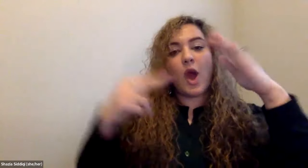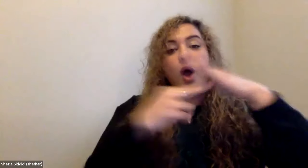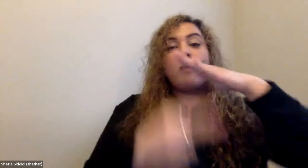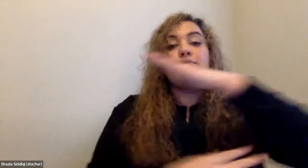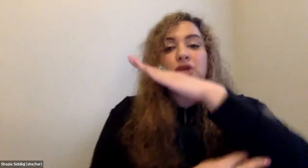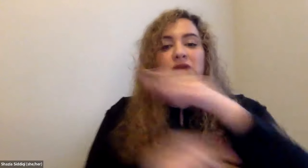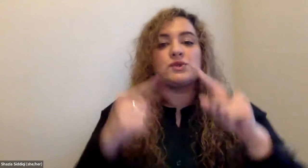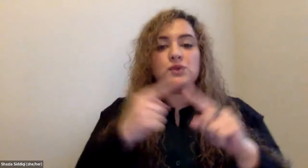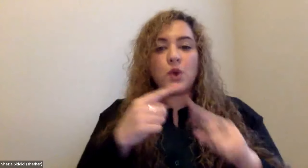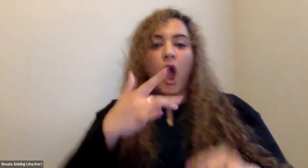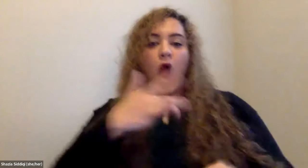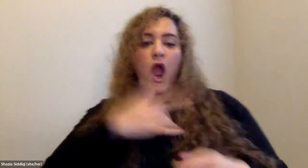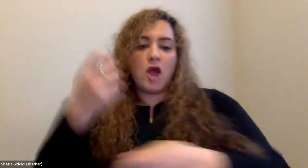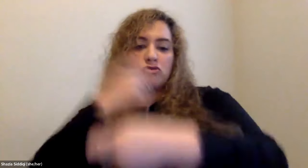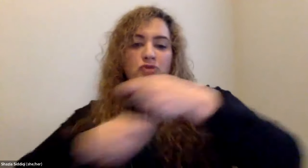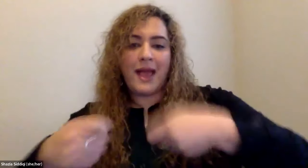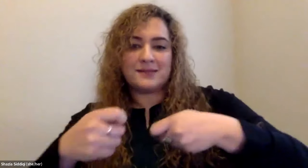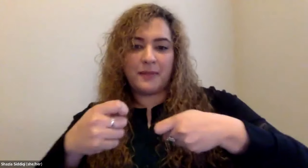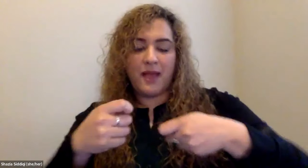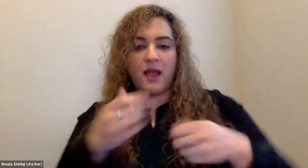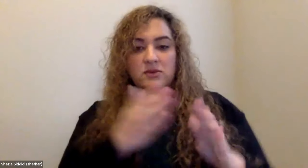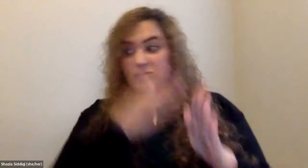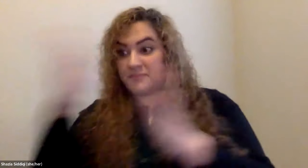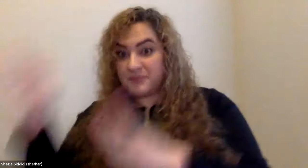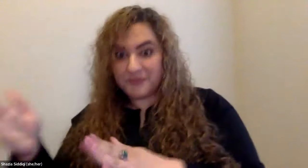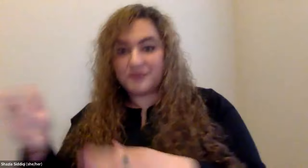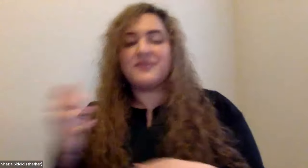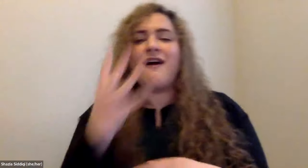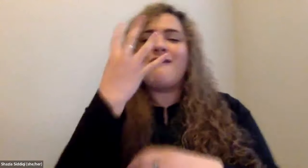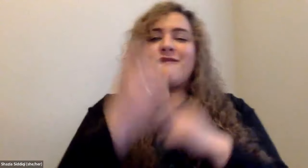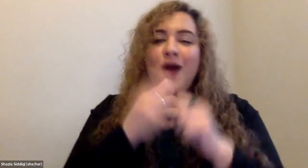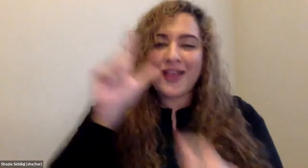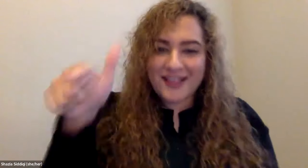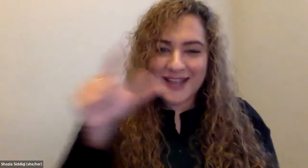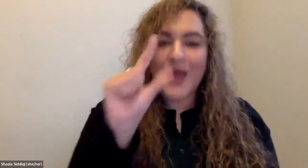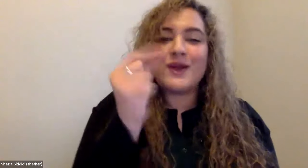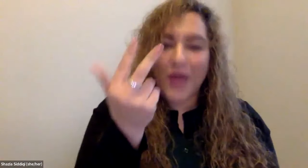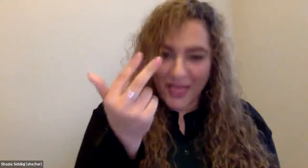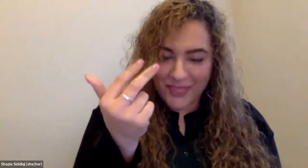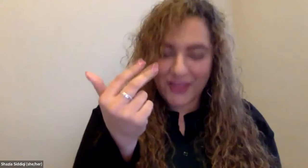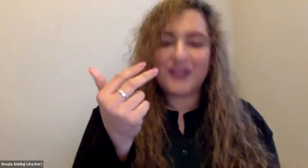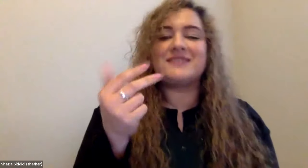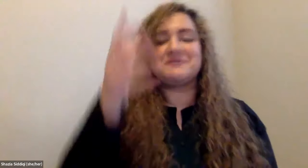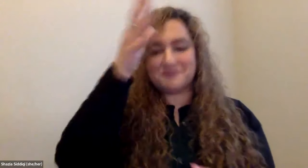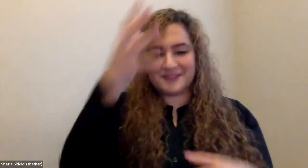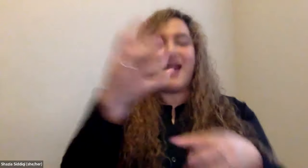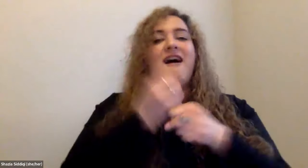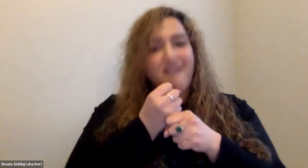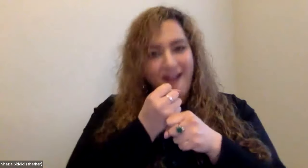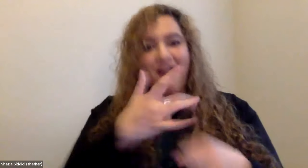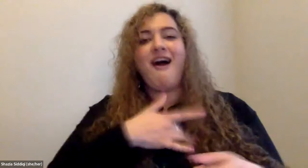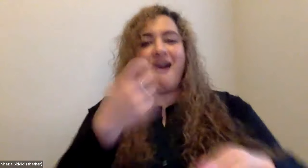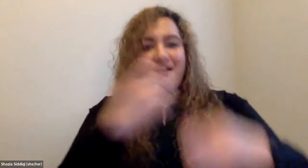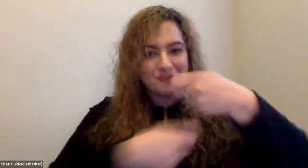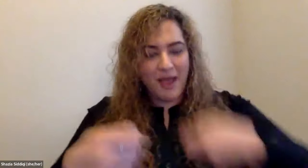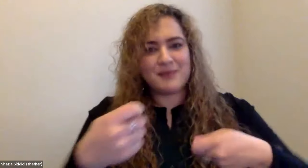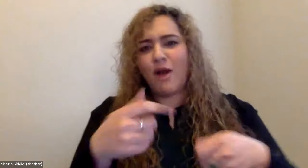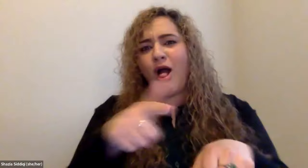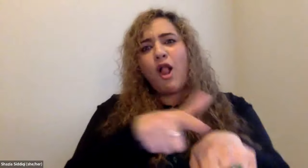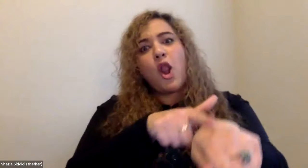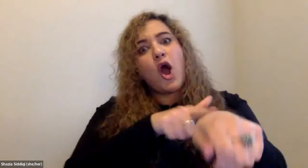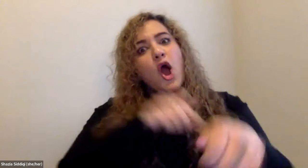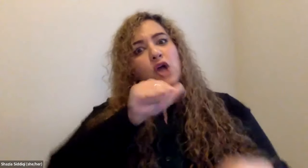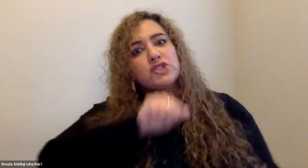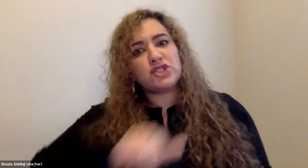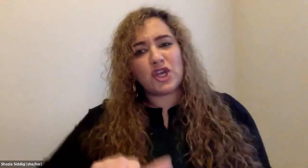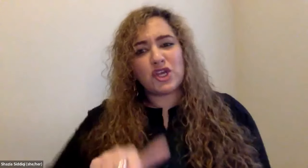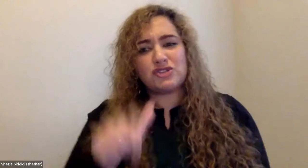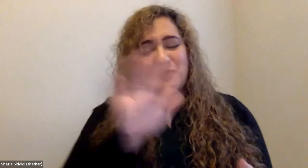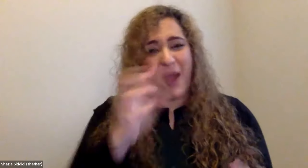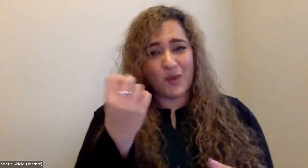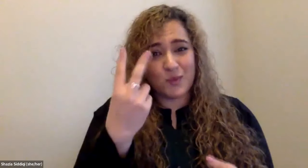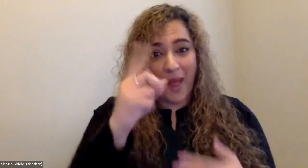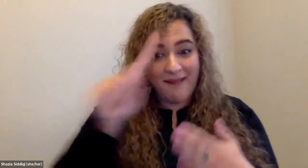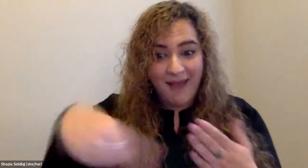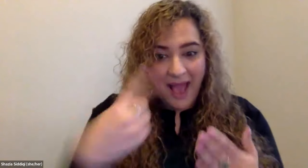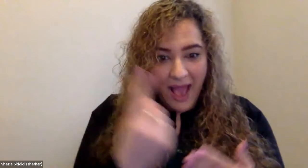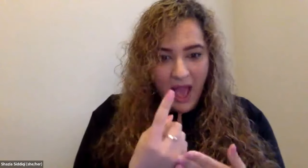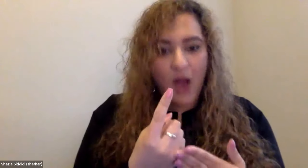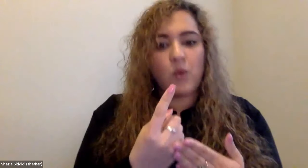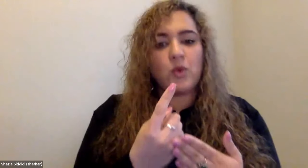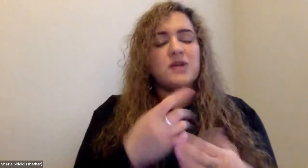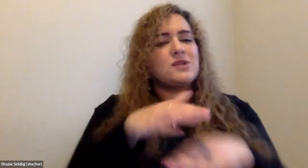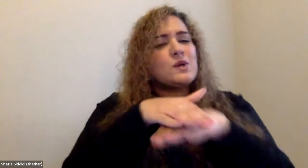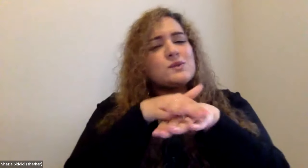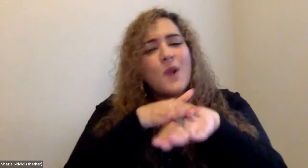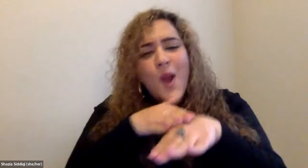Cristine Saunders: That l that is considered a bridge to get to a heart transplant, so it took four years and in 2013 he got his heart transplant, it was a very long surgery about 12 hours long.